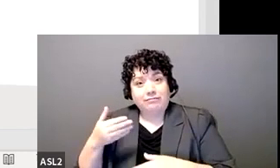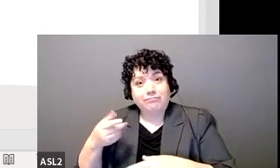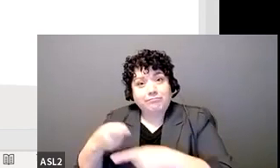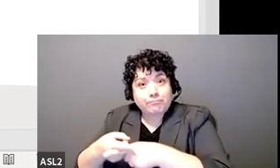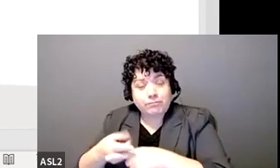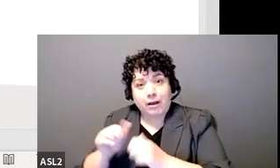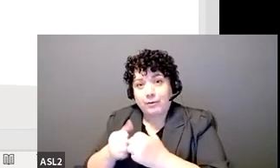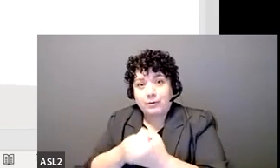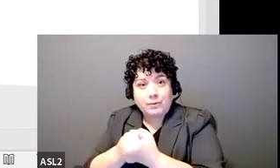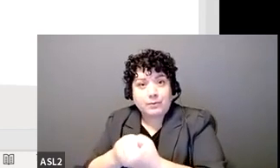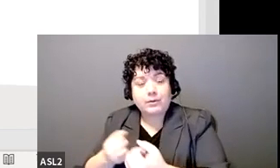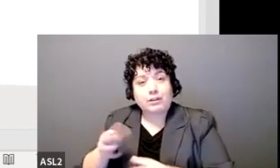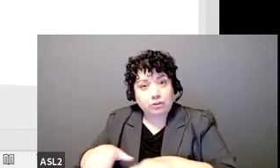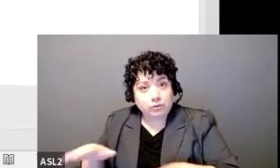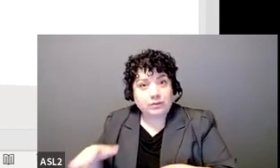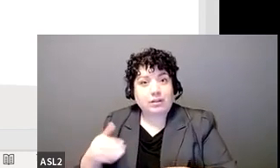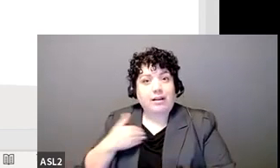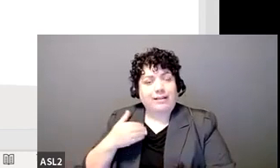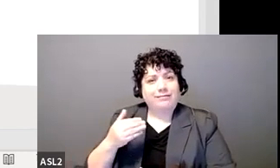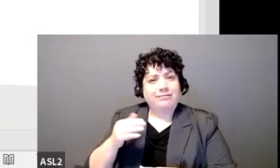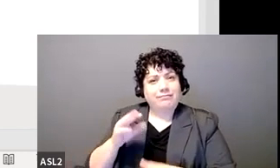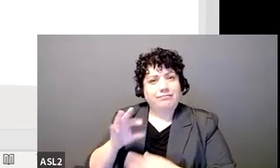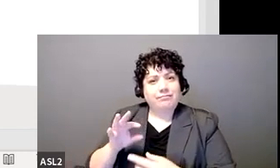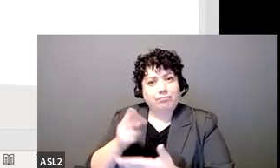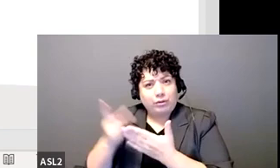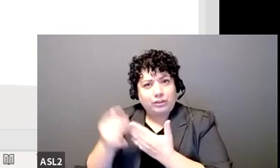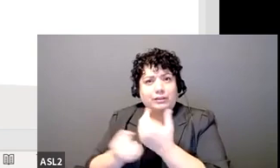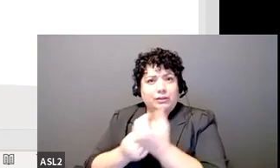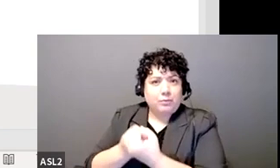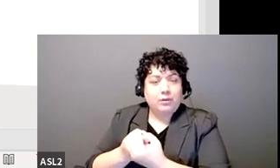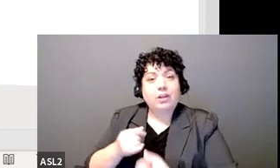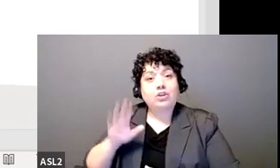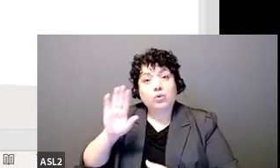to meet their needs and interests so again based on the challenges that they've seen amongst their